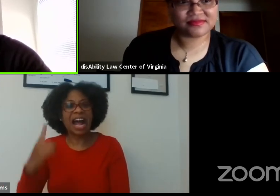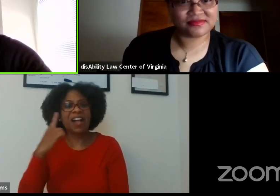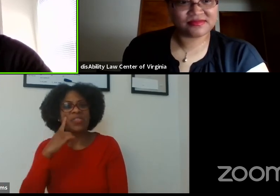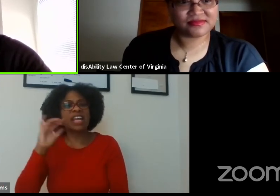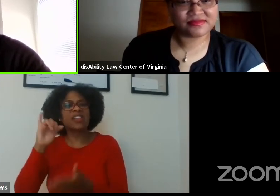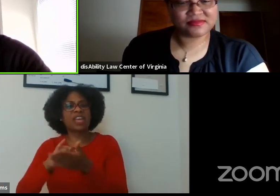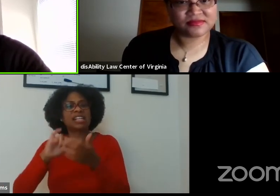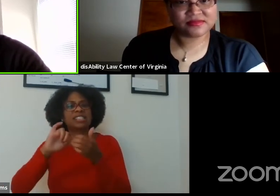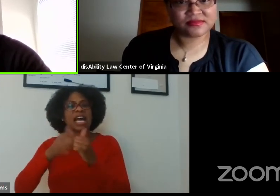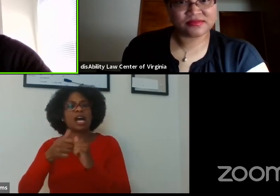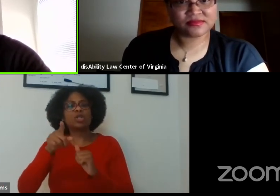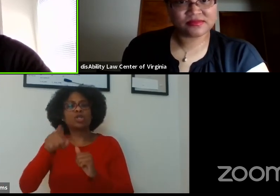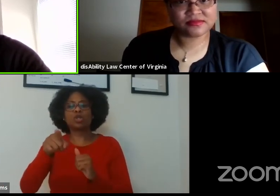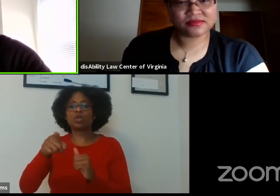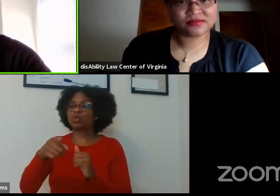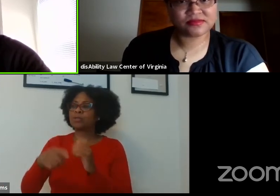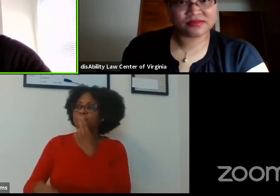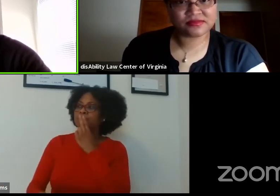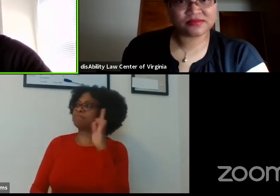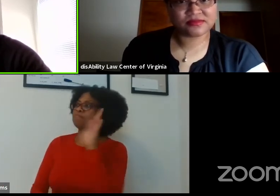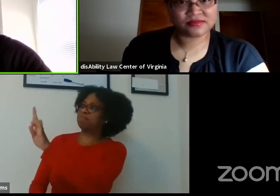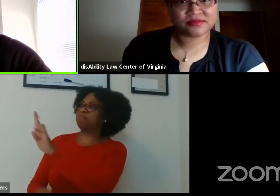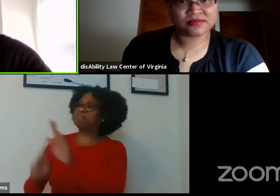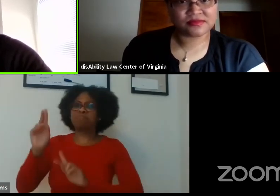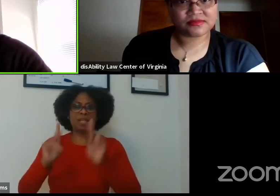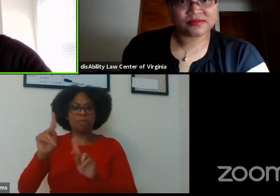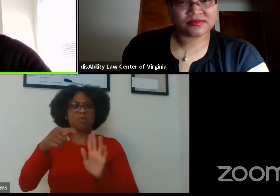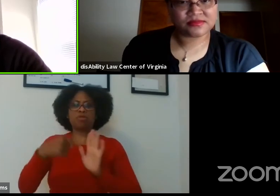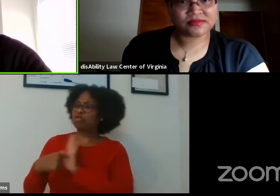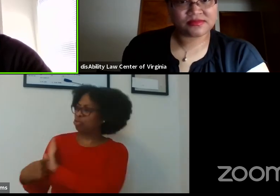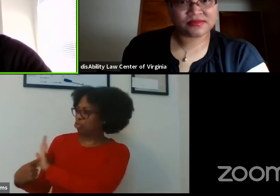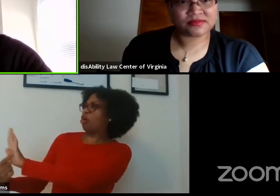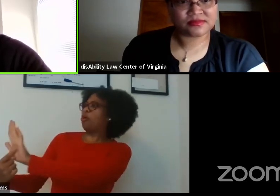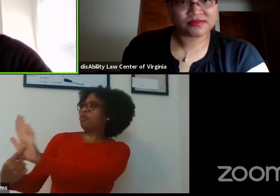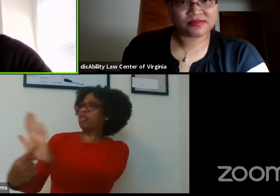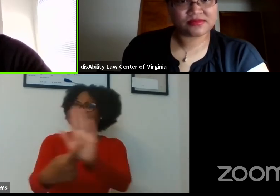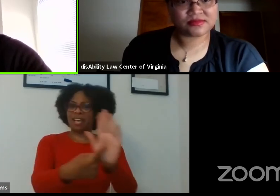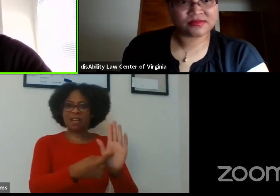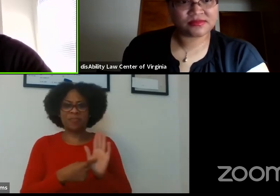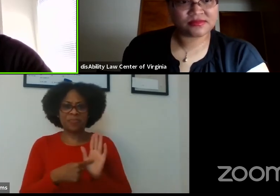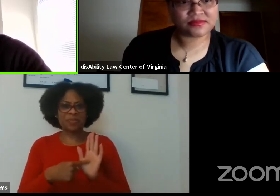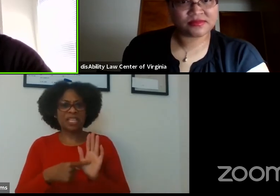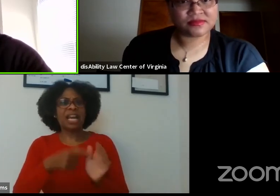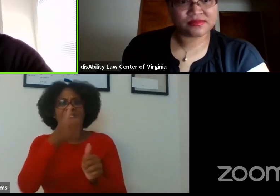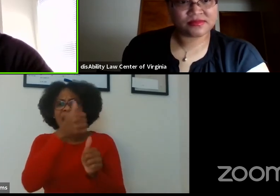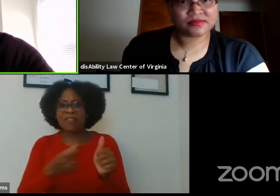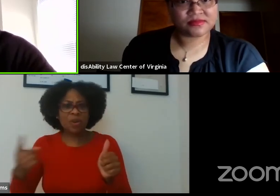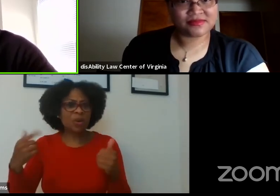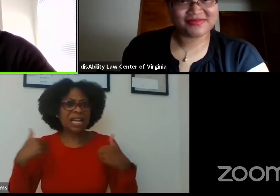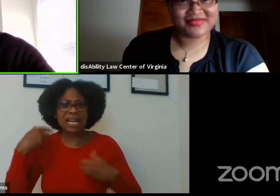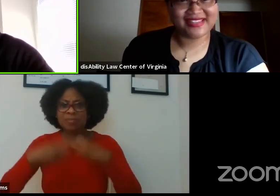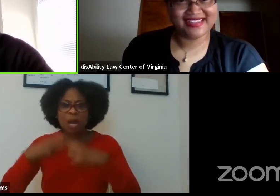You show them. And don't worry about -- you are going to have -- everybody has haters, no matter who you are. Beyonce, Taylor Swift, everybody has haters.